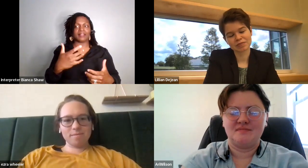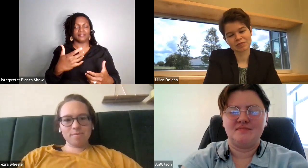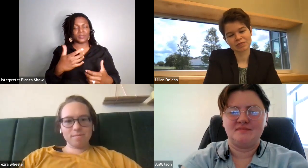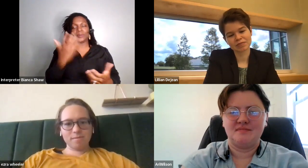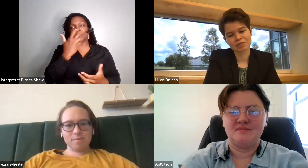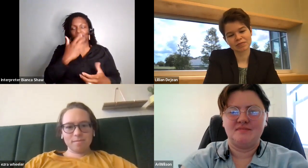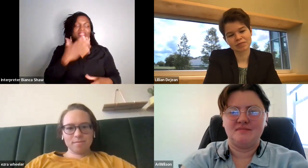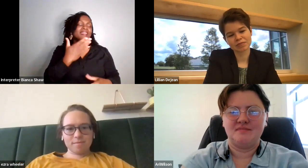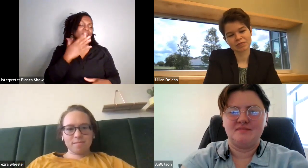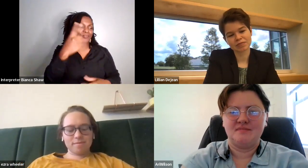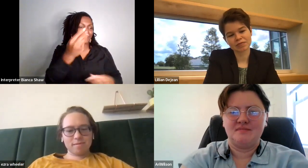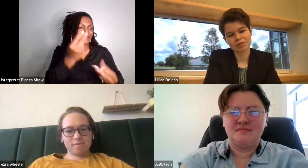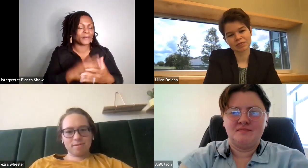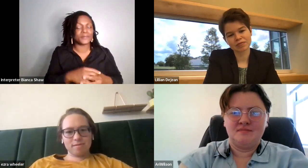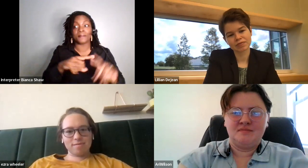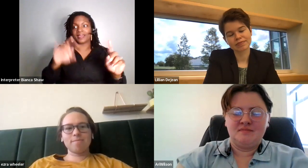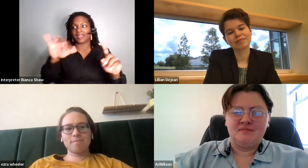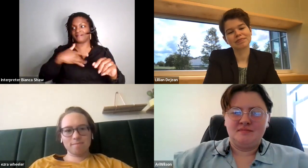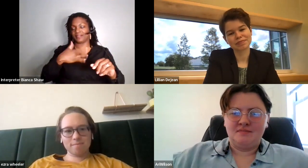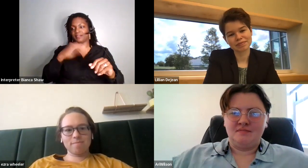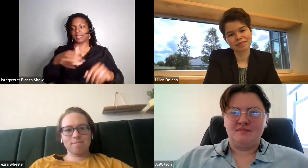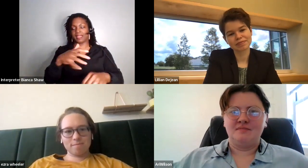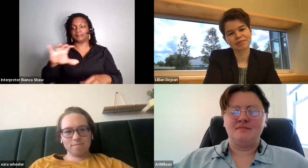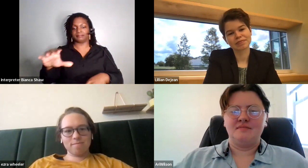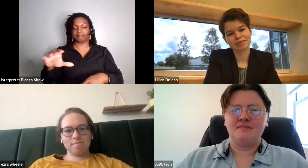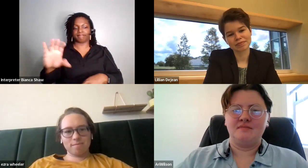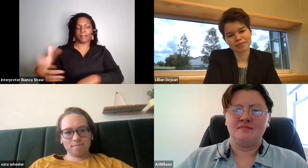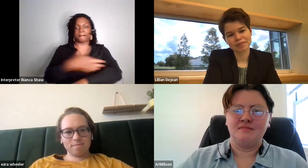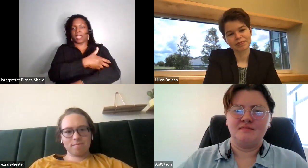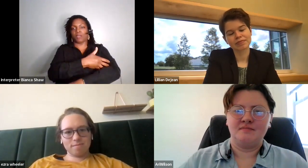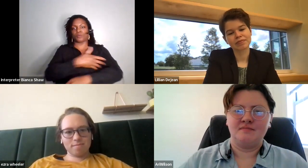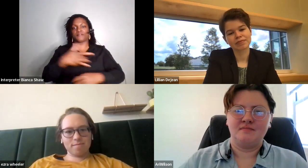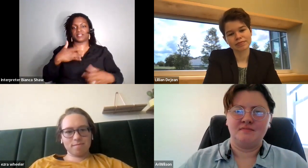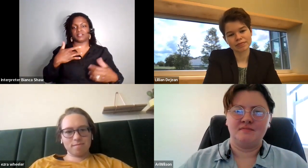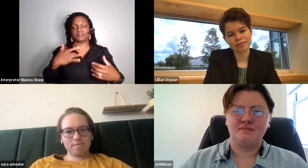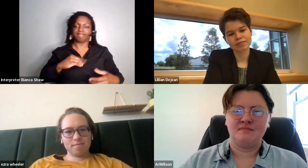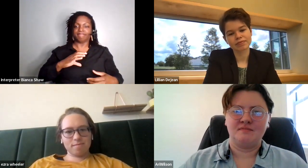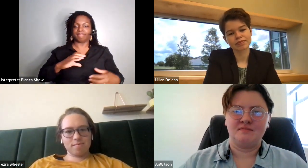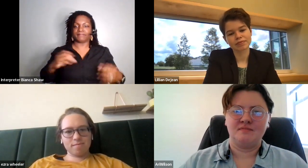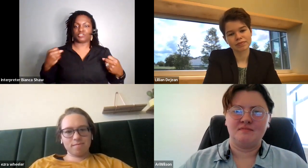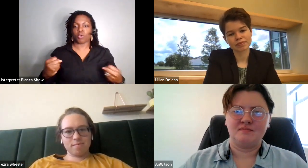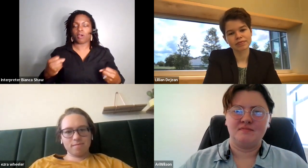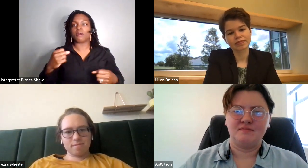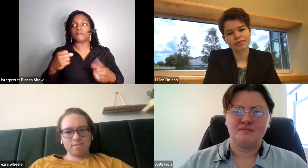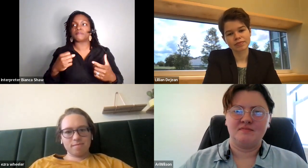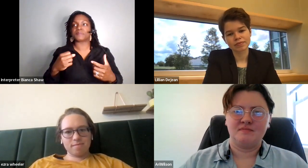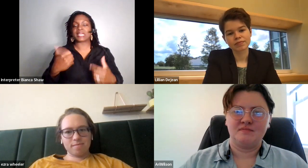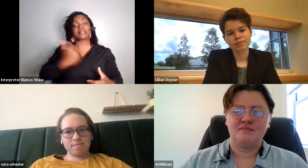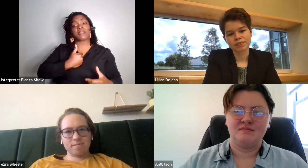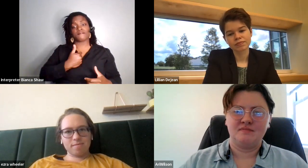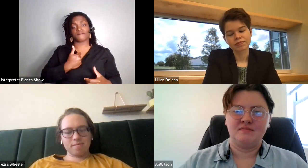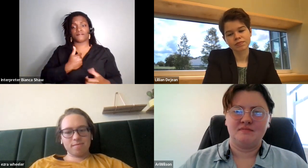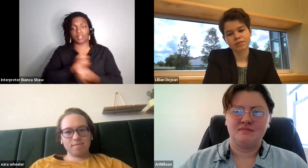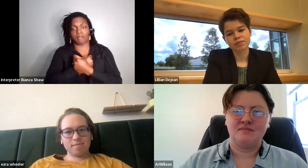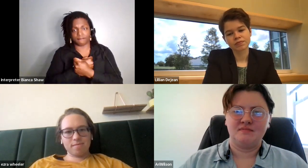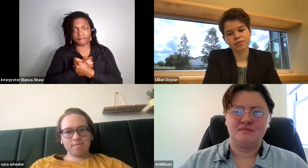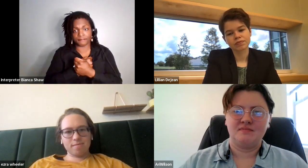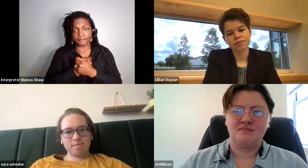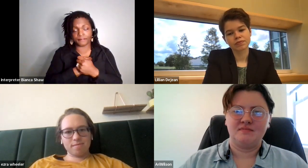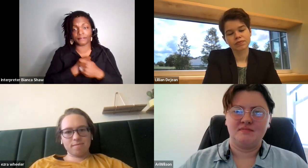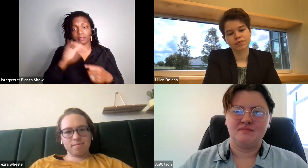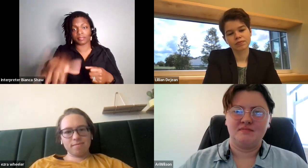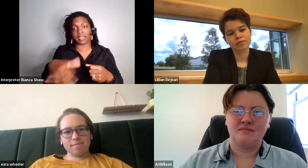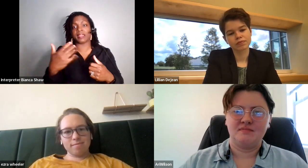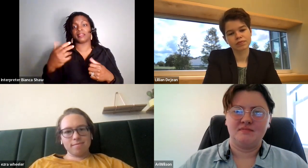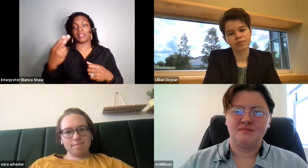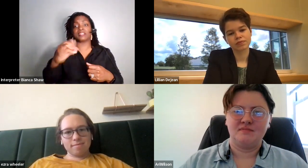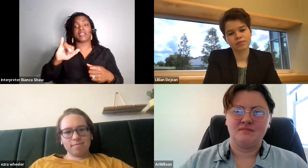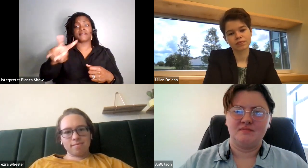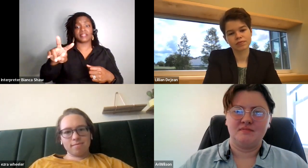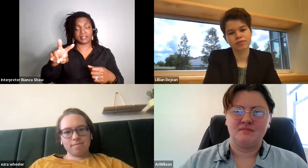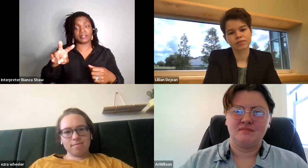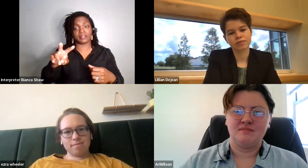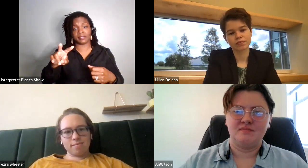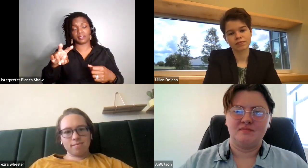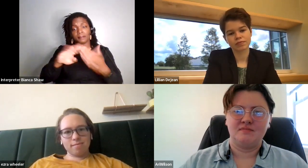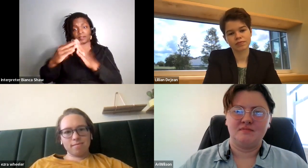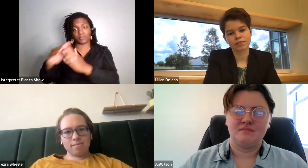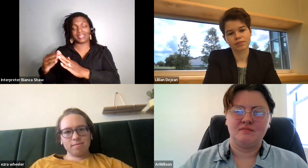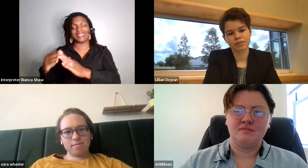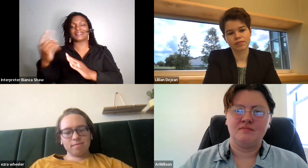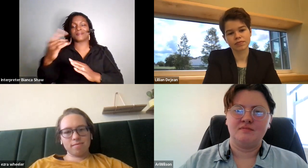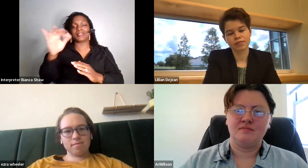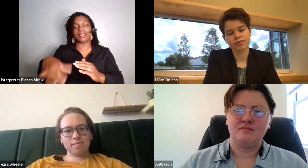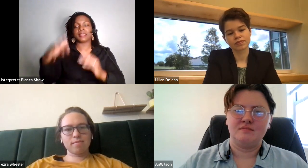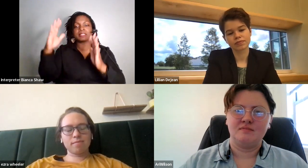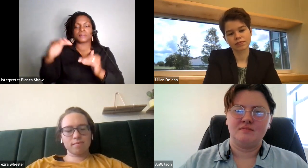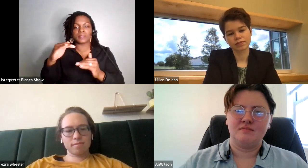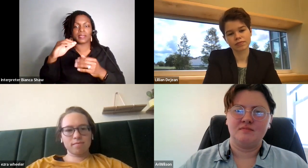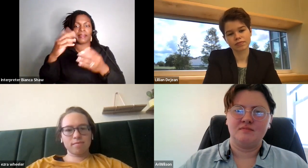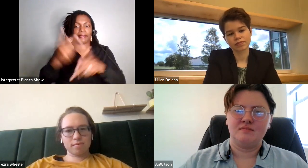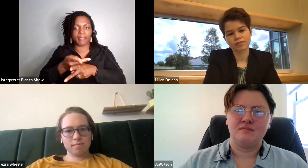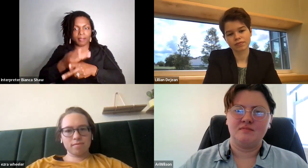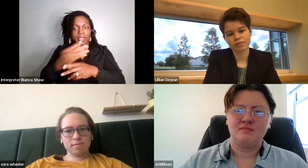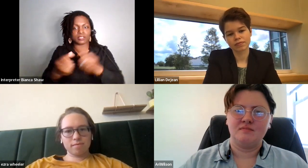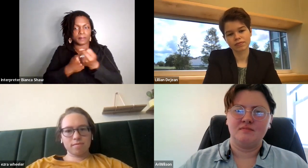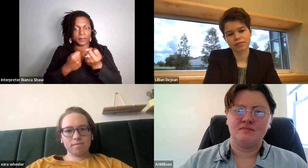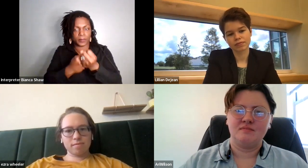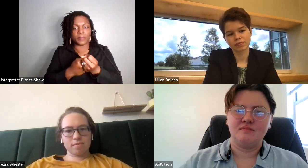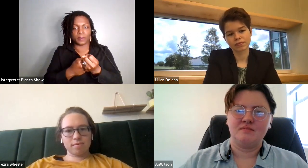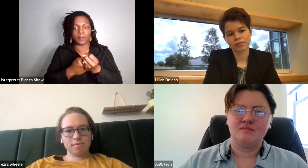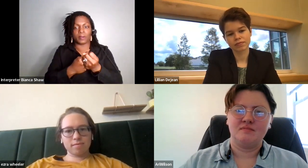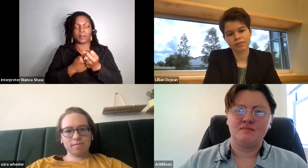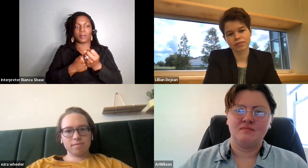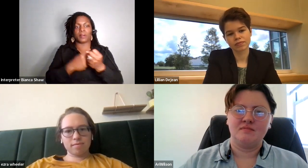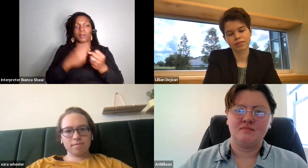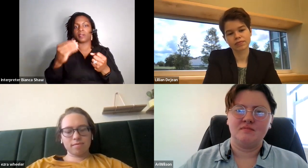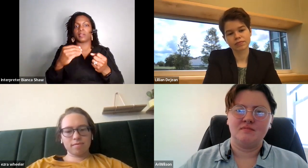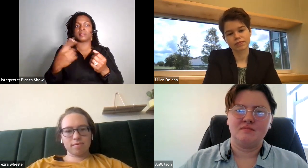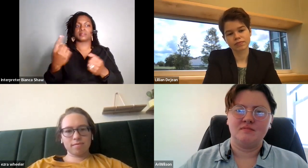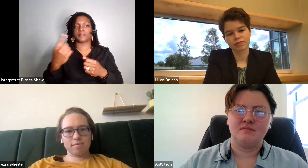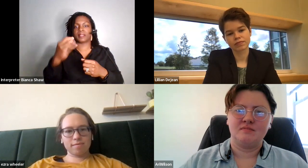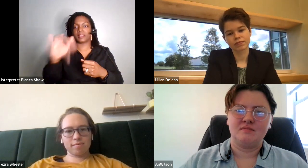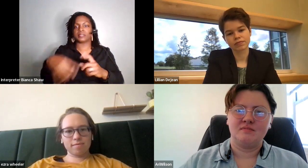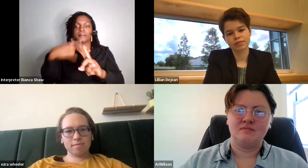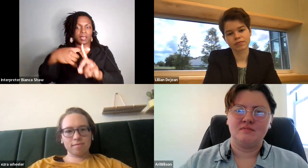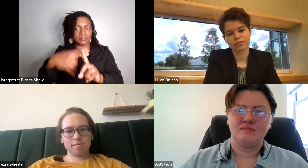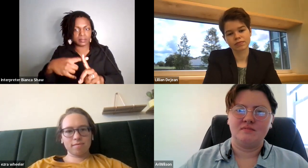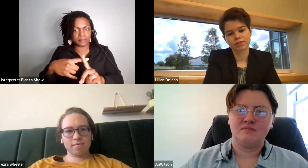Is a self love and but for the hiv community hiv empowerment is definitely something that's anticipated care and support and something that's positive something that's gonna build and sometimes that's